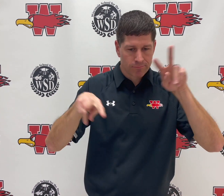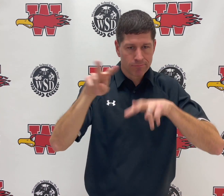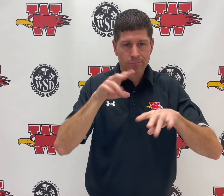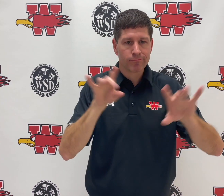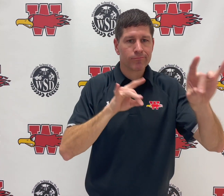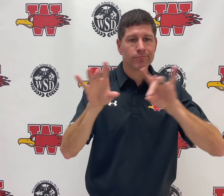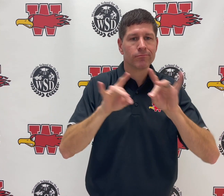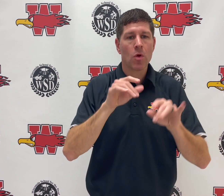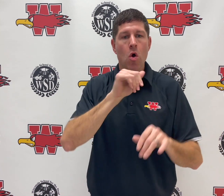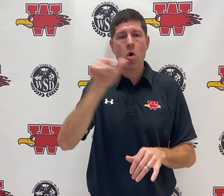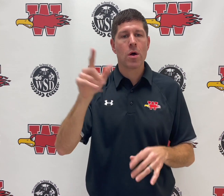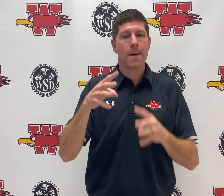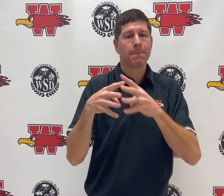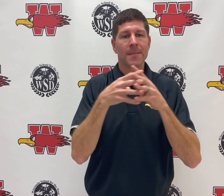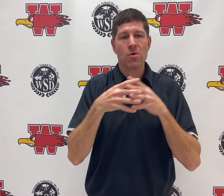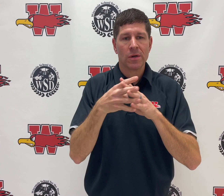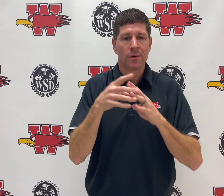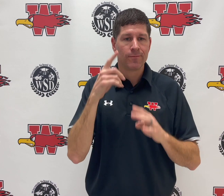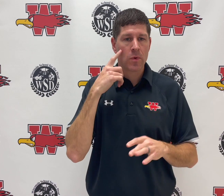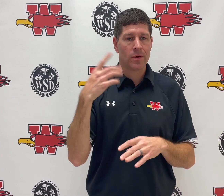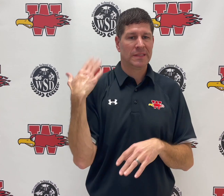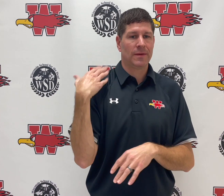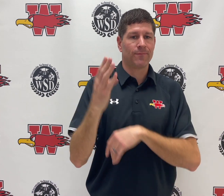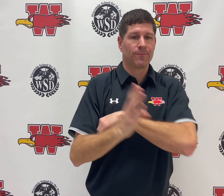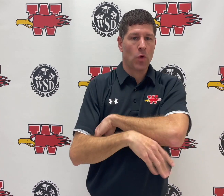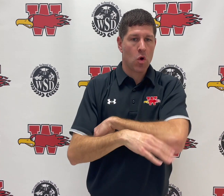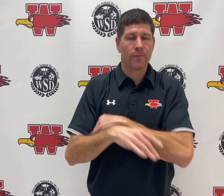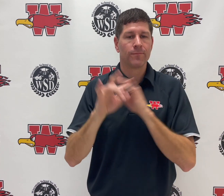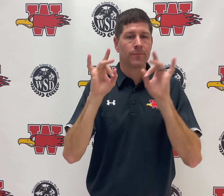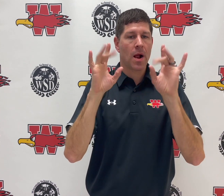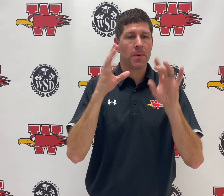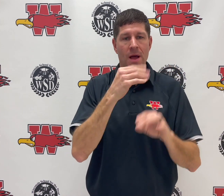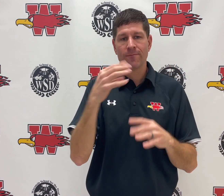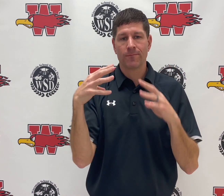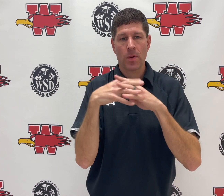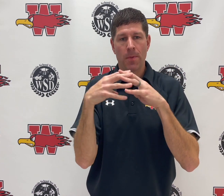they were able to look over all the information for All-American from last fall volleyball and